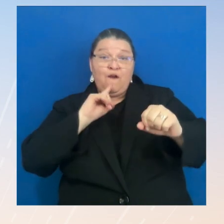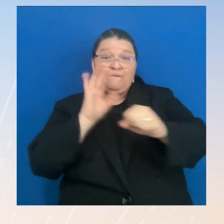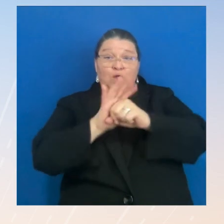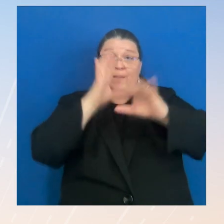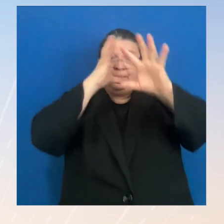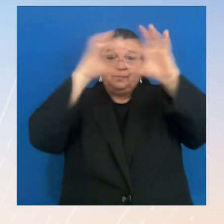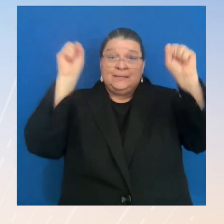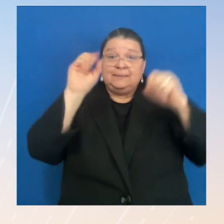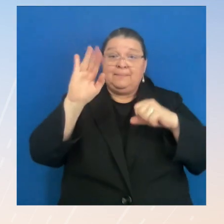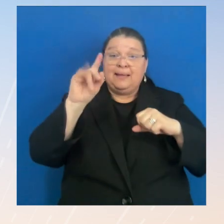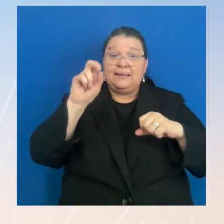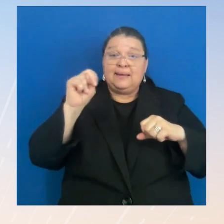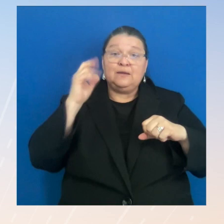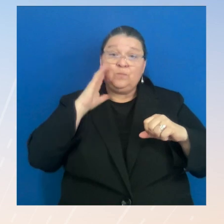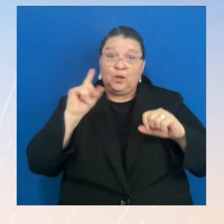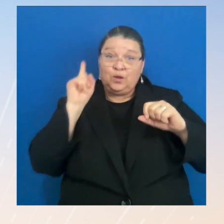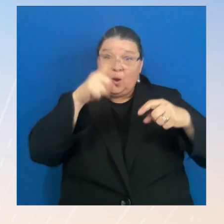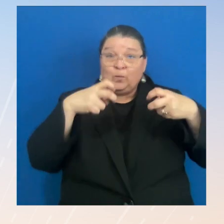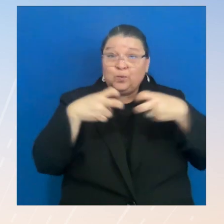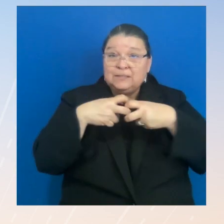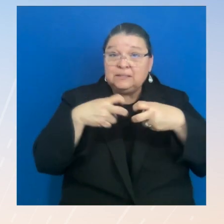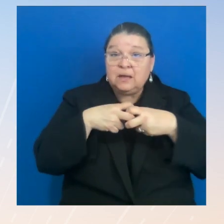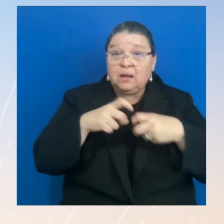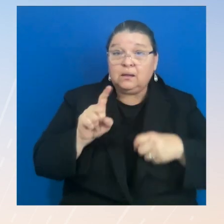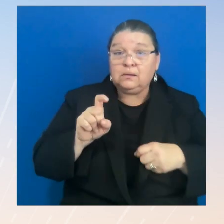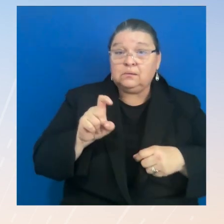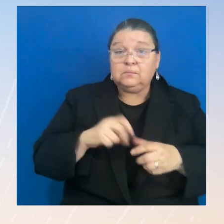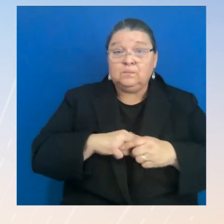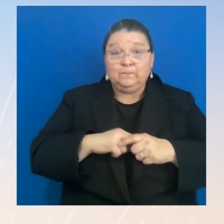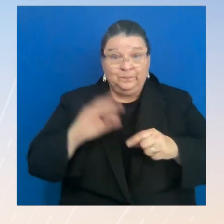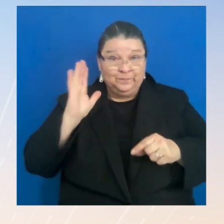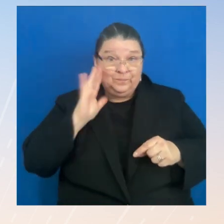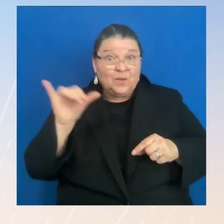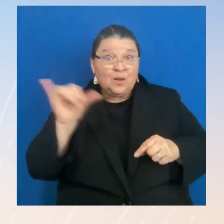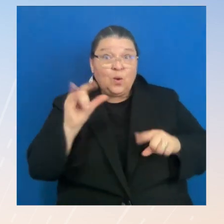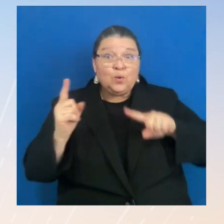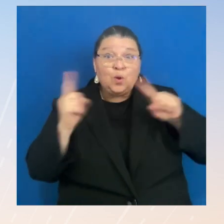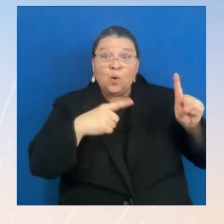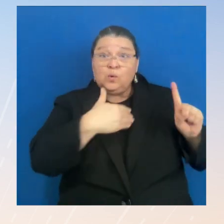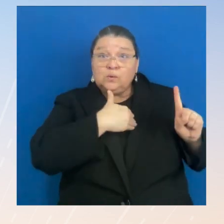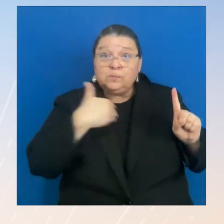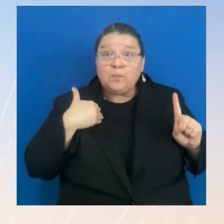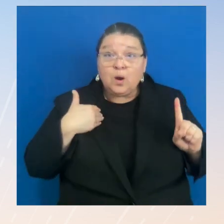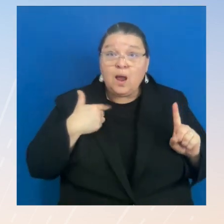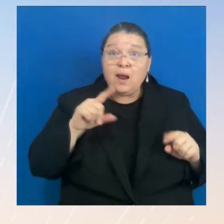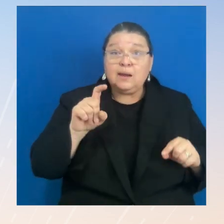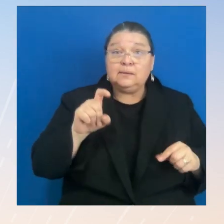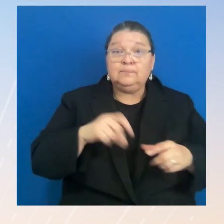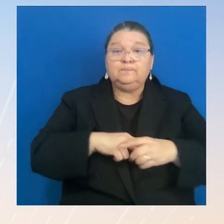Is he also going to go to Poland, as has been reported? Ms. Psaki: We don't have anything more yet about his trip to announce. The Press: But should we expect anything when it comes